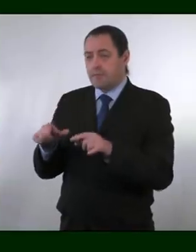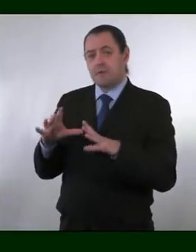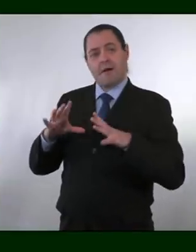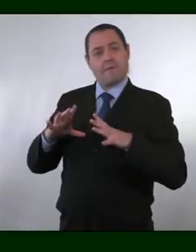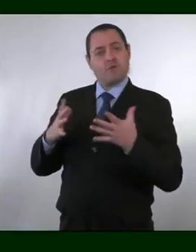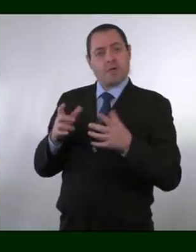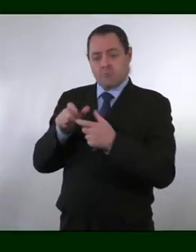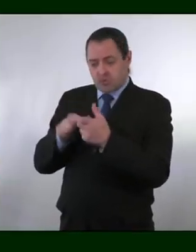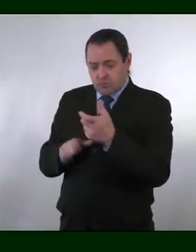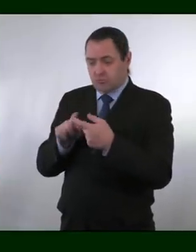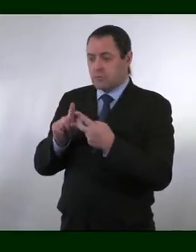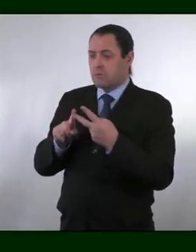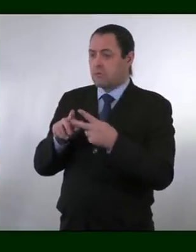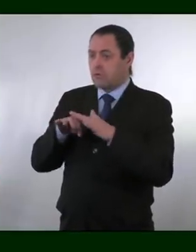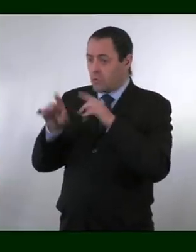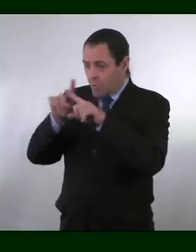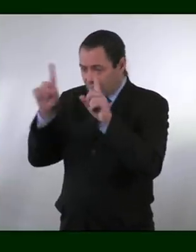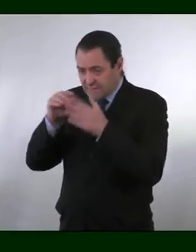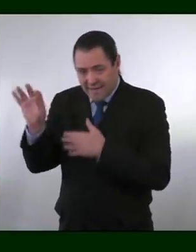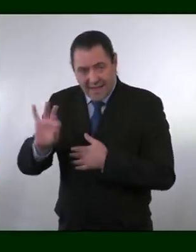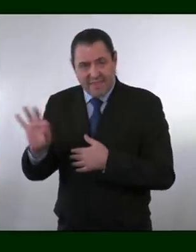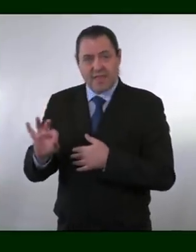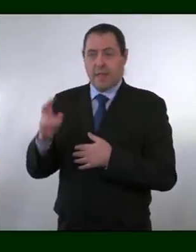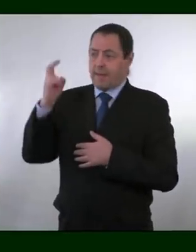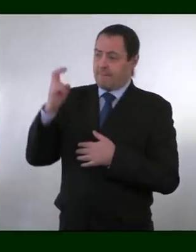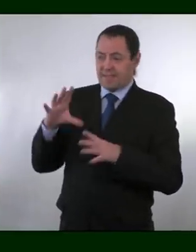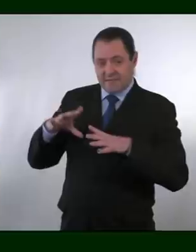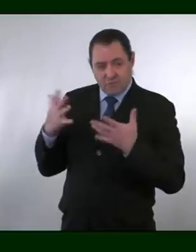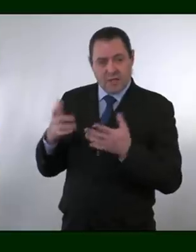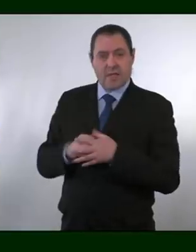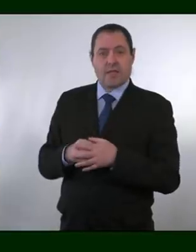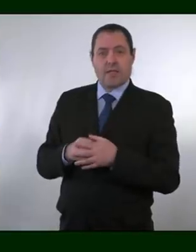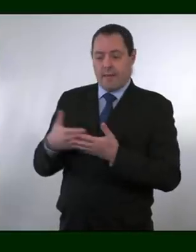free personal care, free bus travel, the baby box, the Scottish child payment, and world-leading